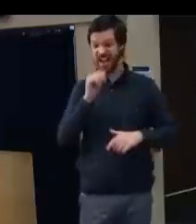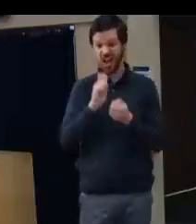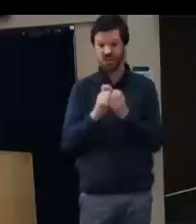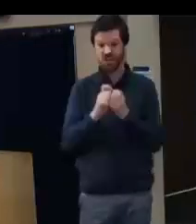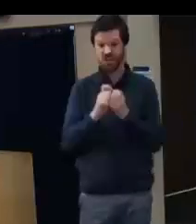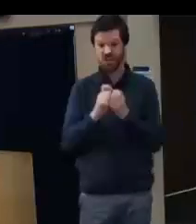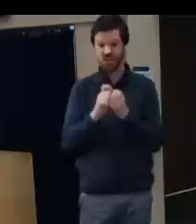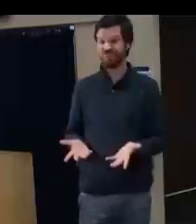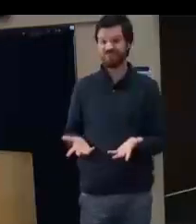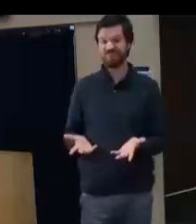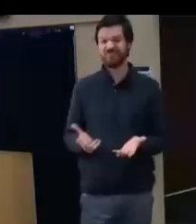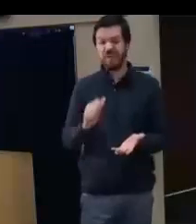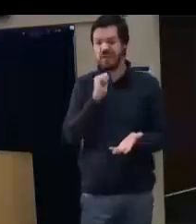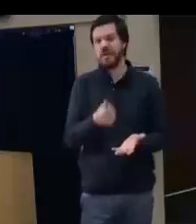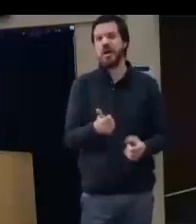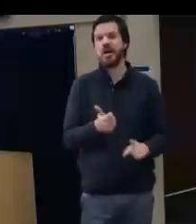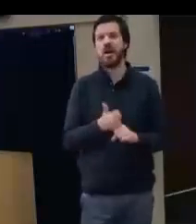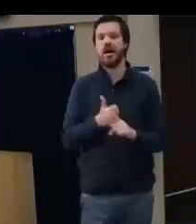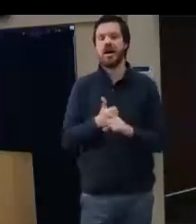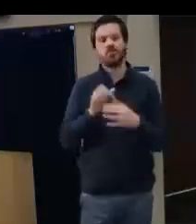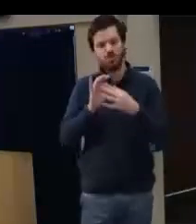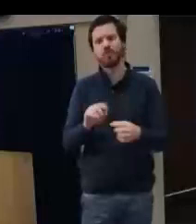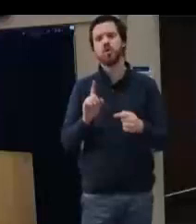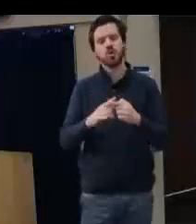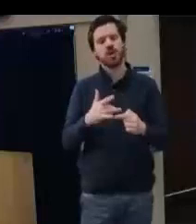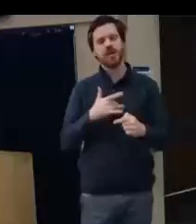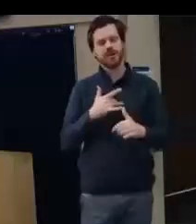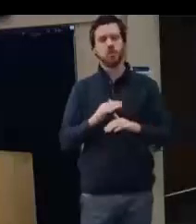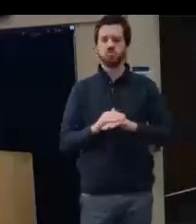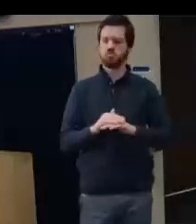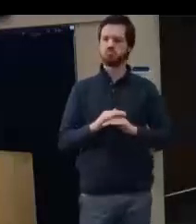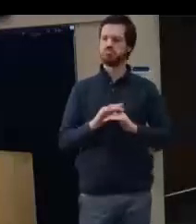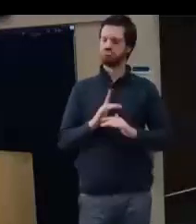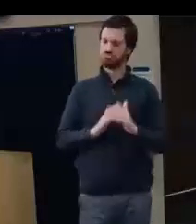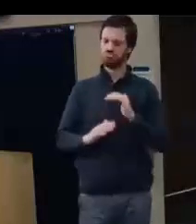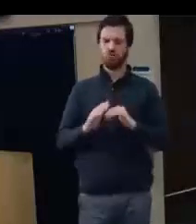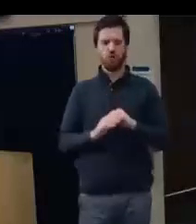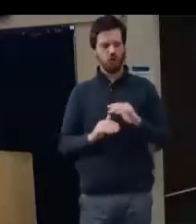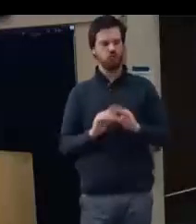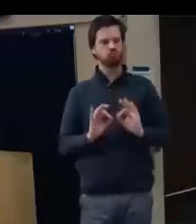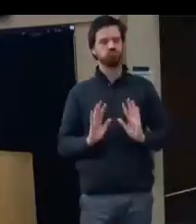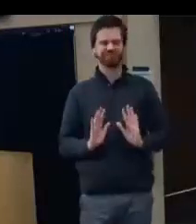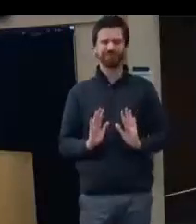are not um they are not conducive to modesty ask is there anything I should know or can do